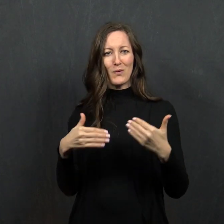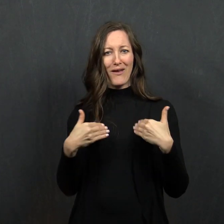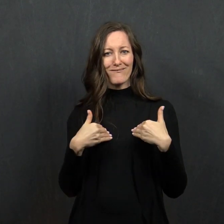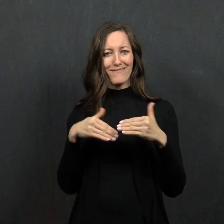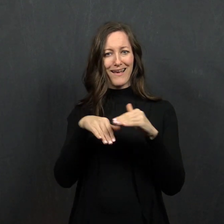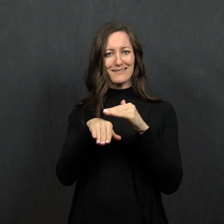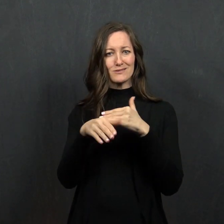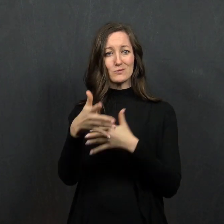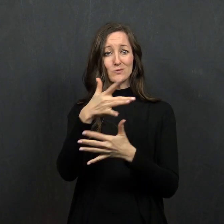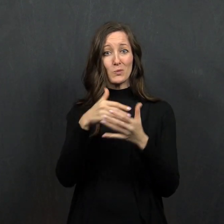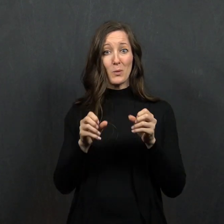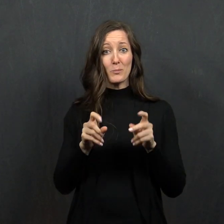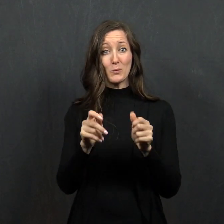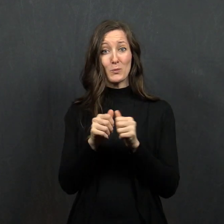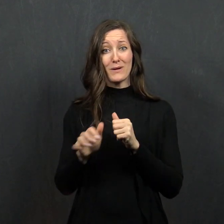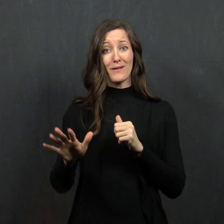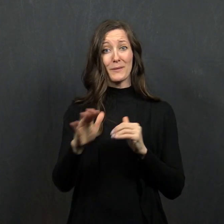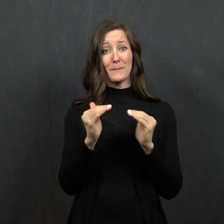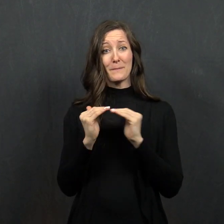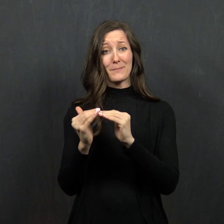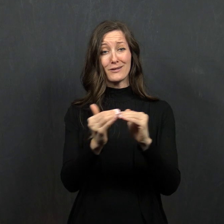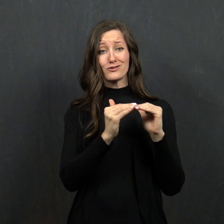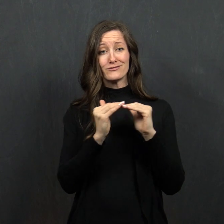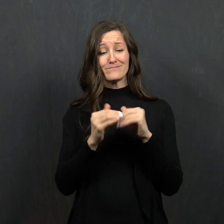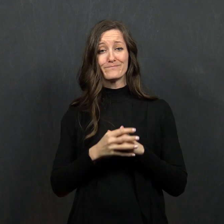have access to social opportunities with their peers.